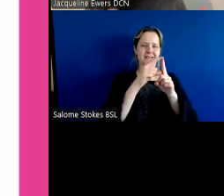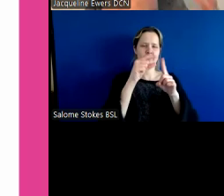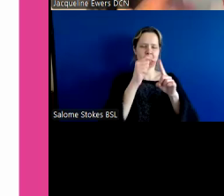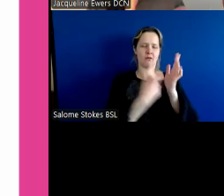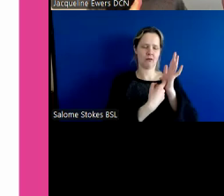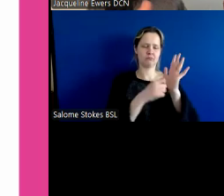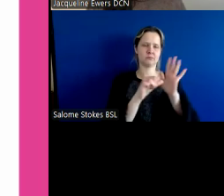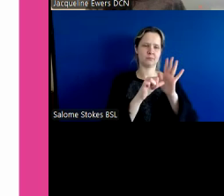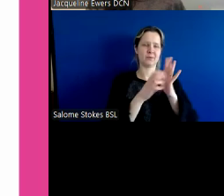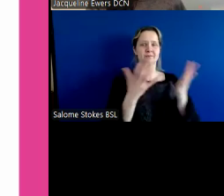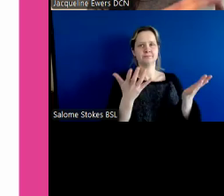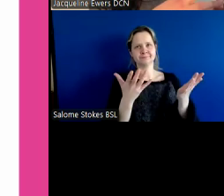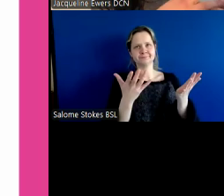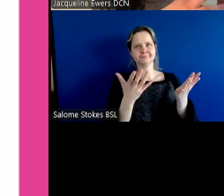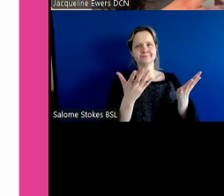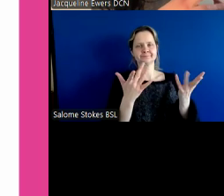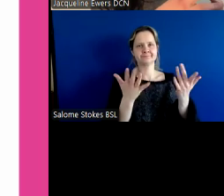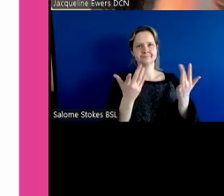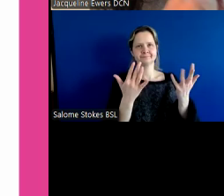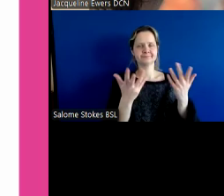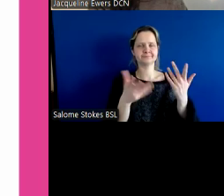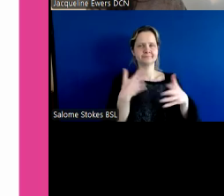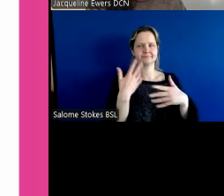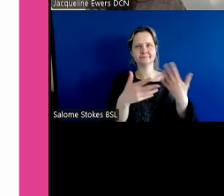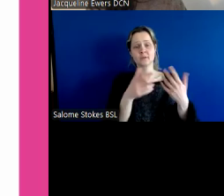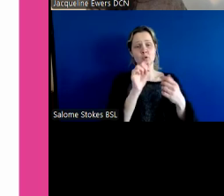well, an advantage is that as a business contact,